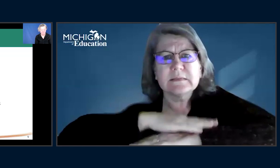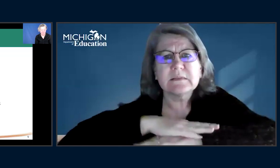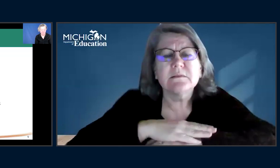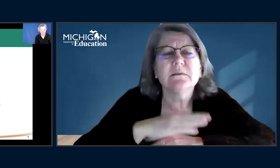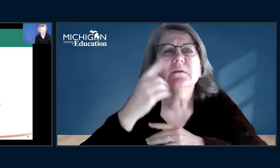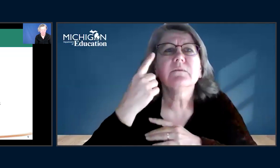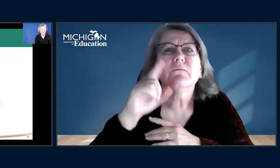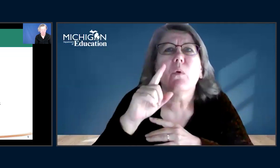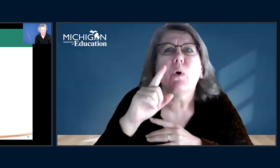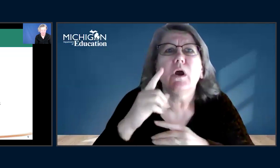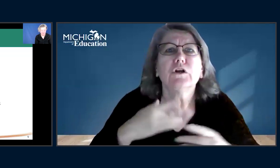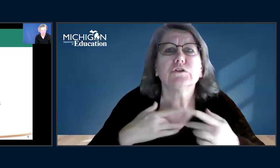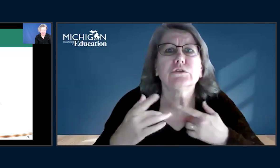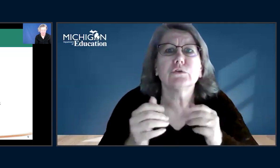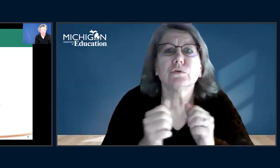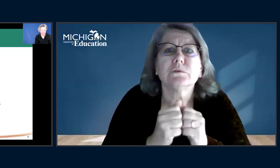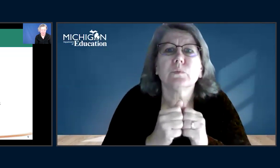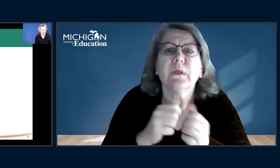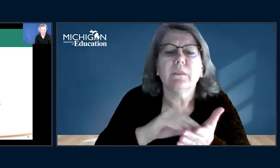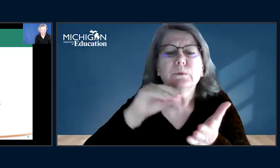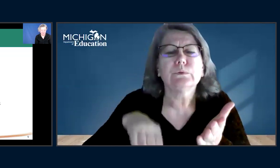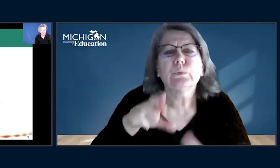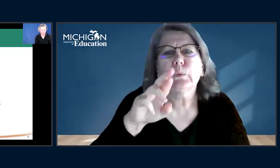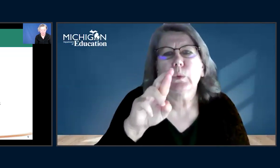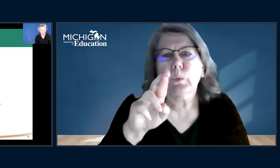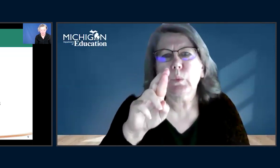of students privacy and advocacy, and that is